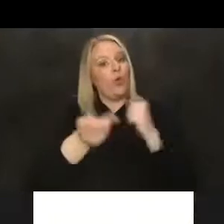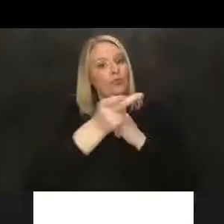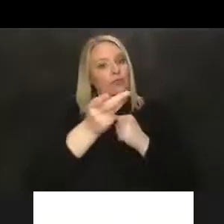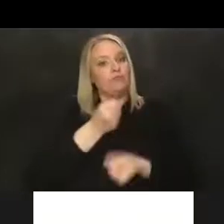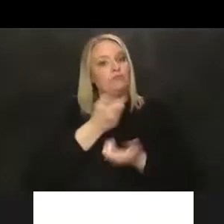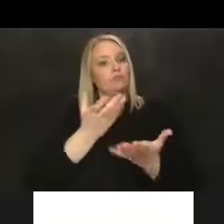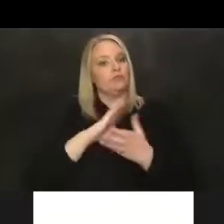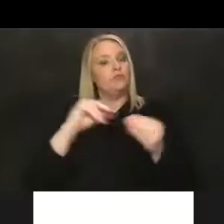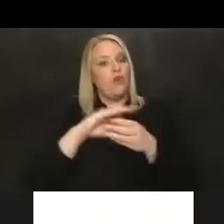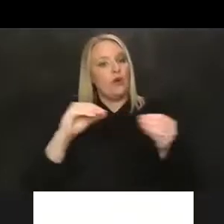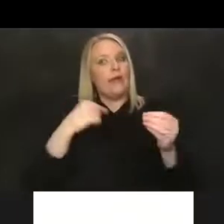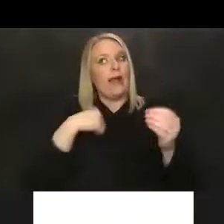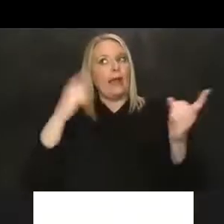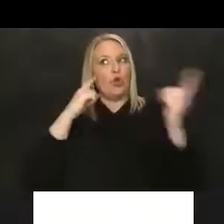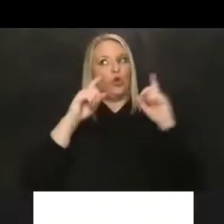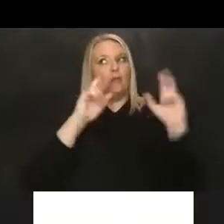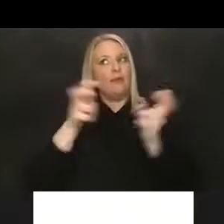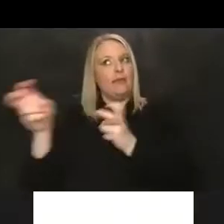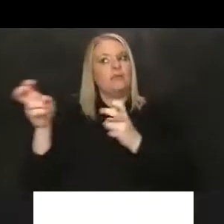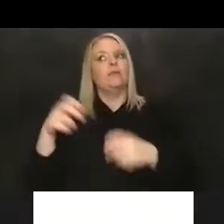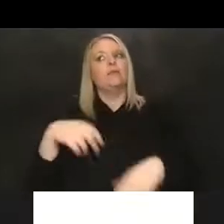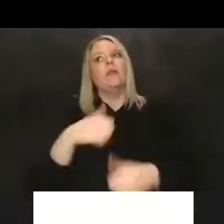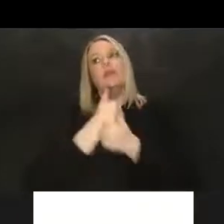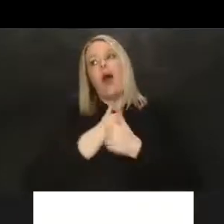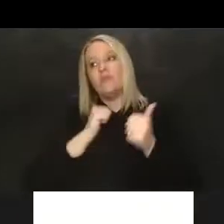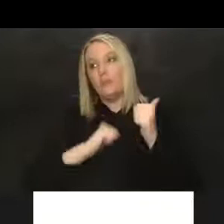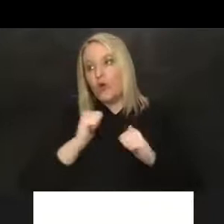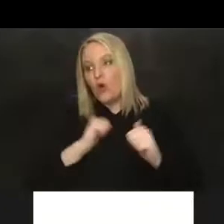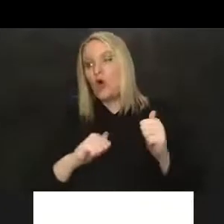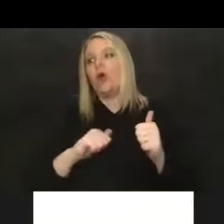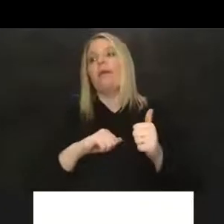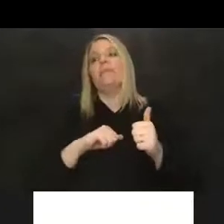I was hearing themes of the love of performing arts, and those places where something's